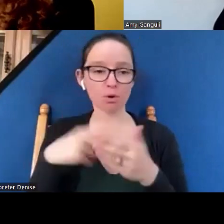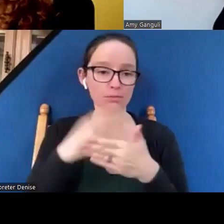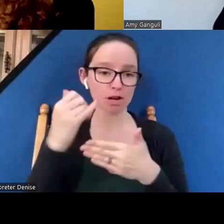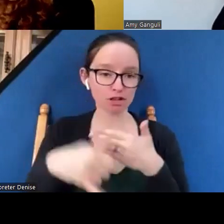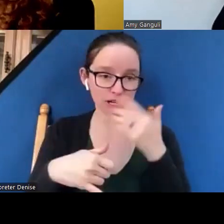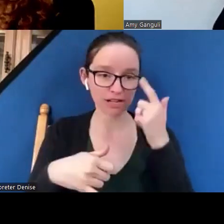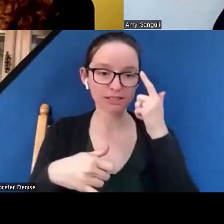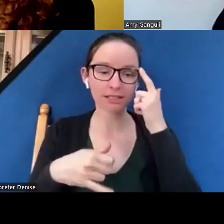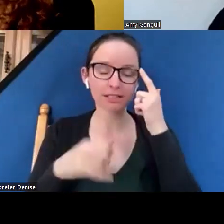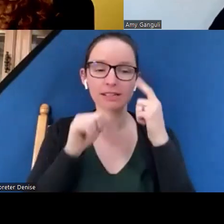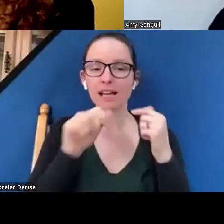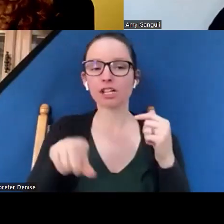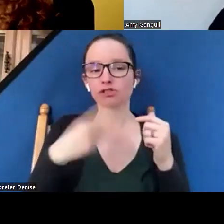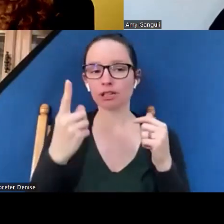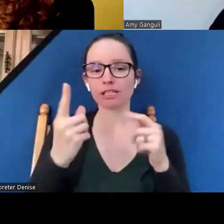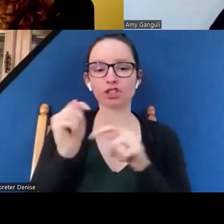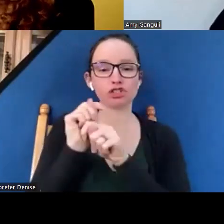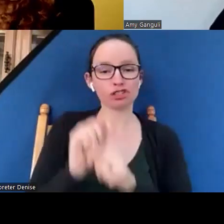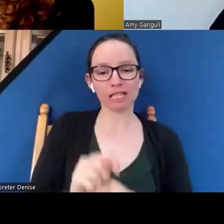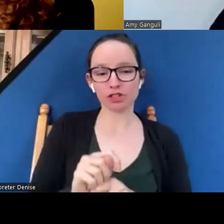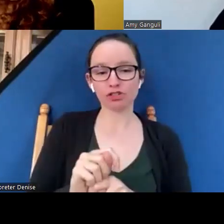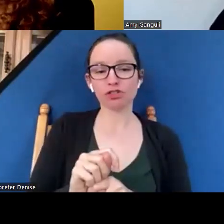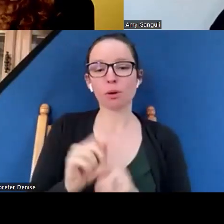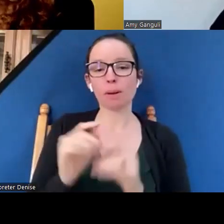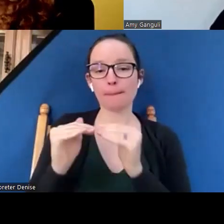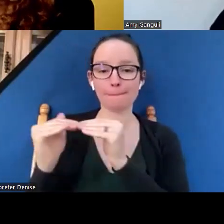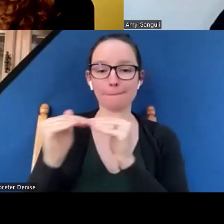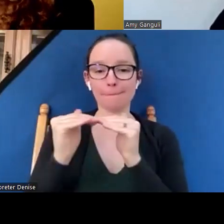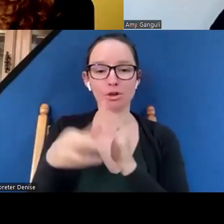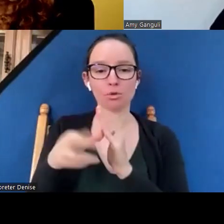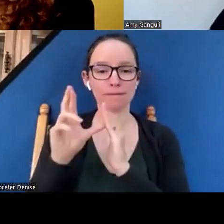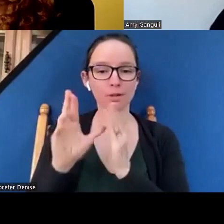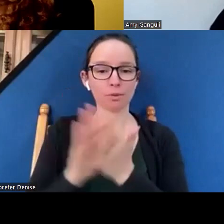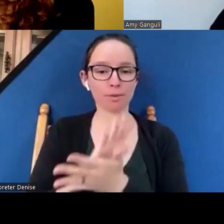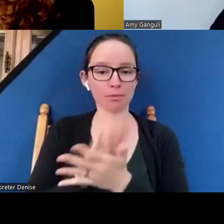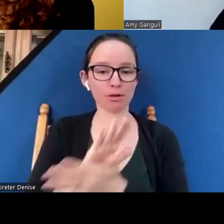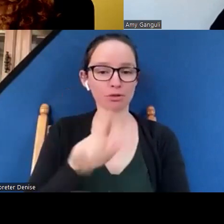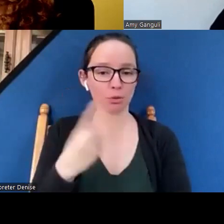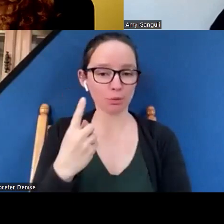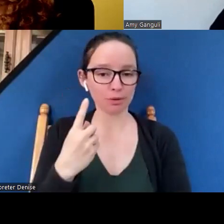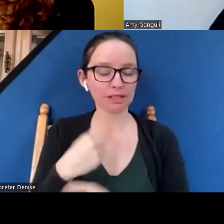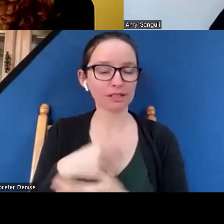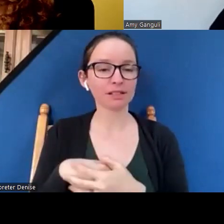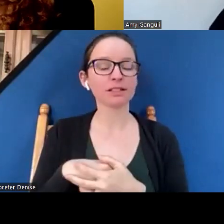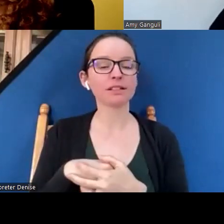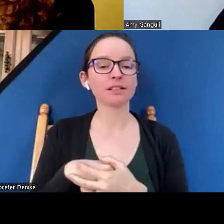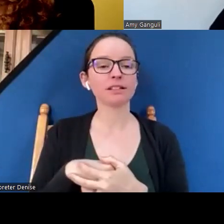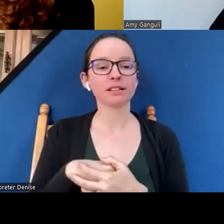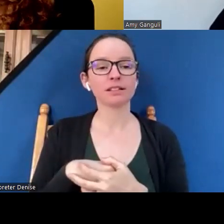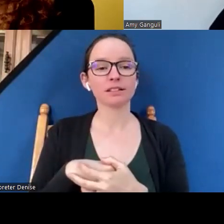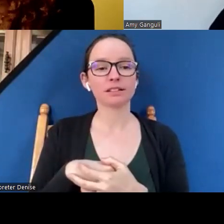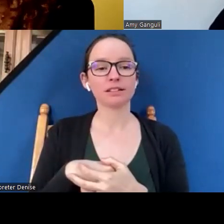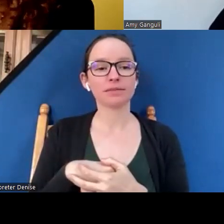just traditional peer reviewed papers and things like that. Because because these projects are so partnership and